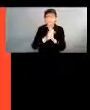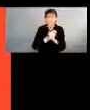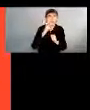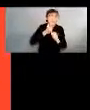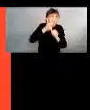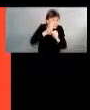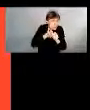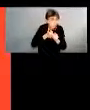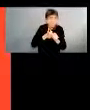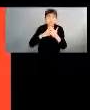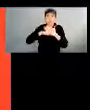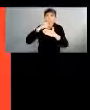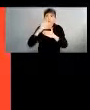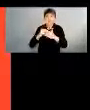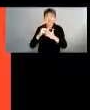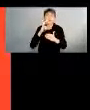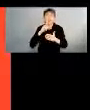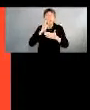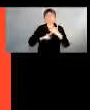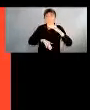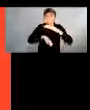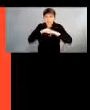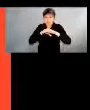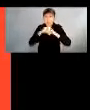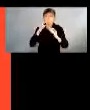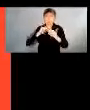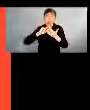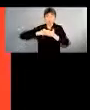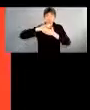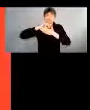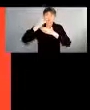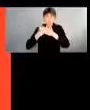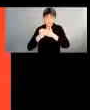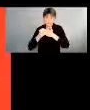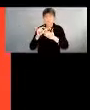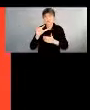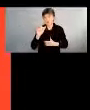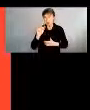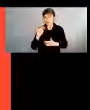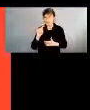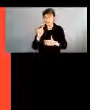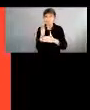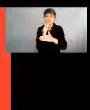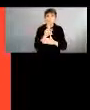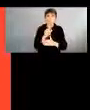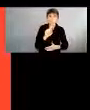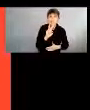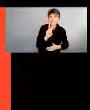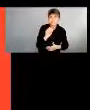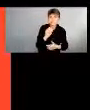The maximum allowable amount for the Project Grant Program ranges from $160 to $600, depending